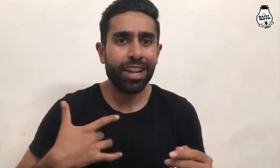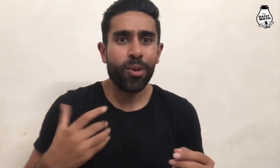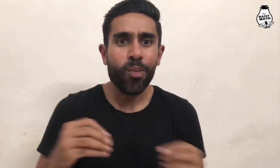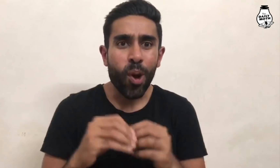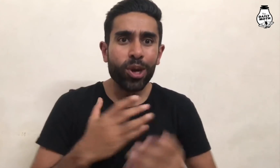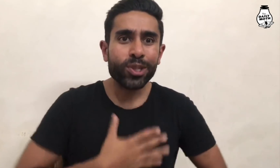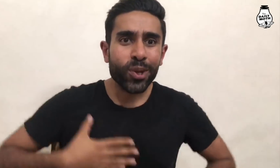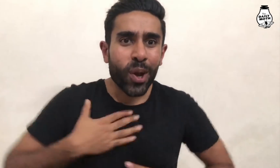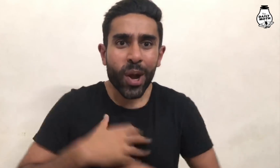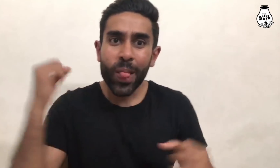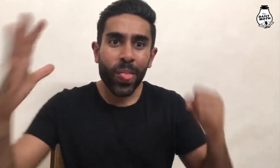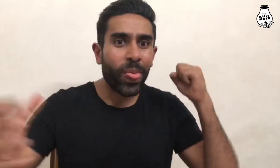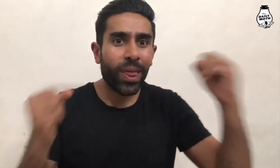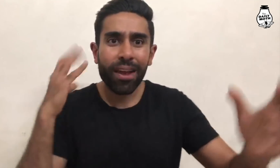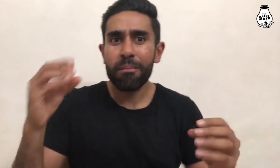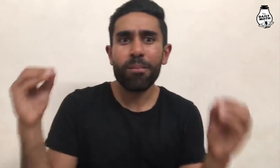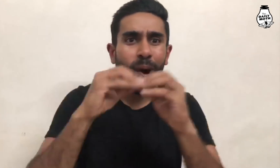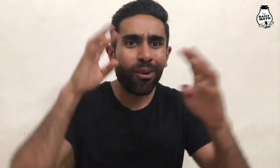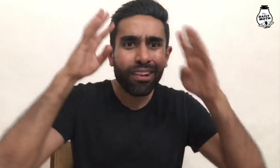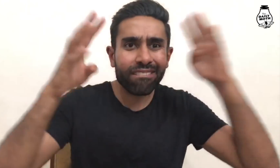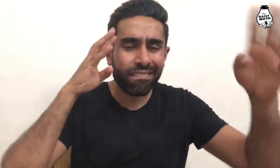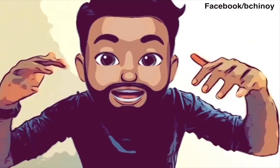I enjoy and can express more creativity.